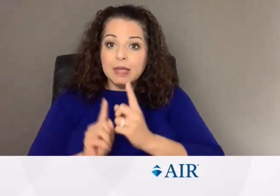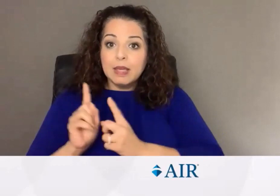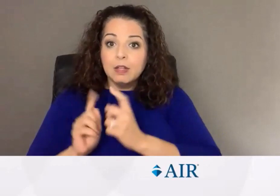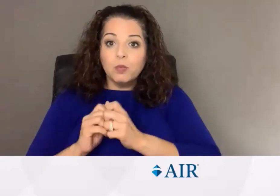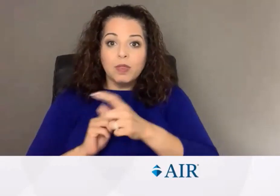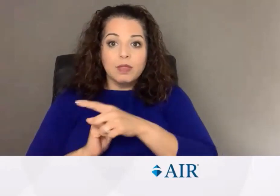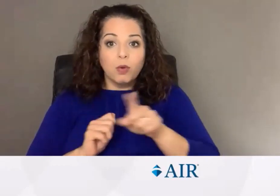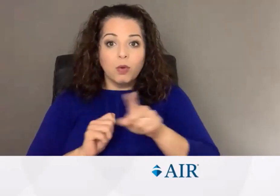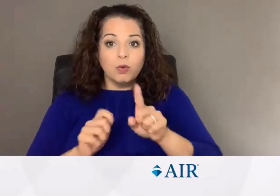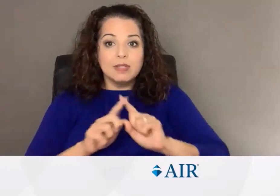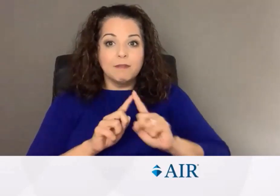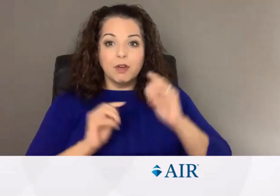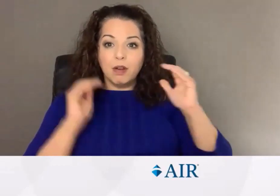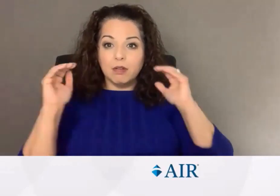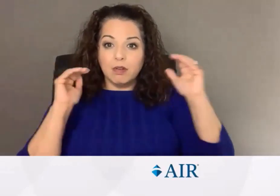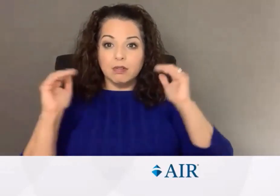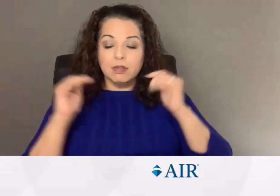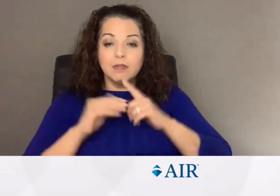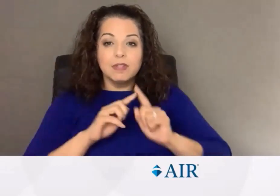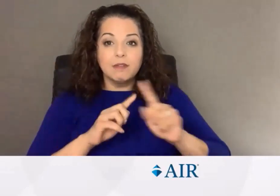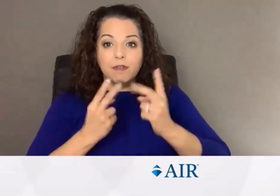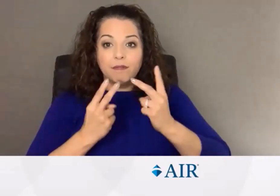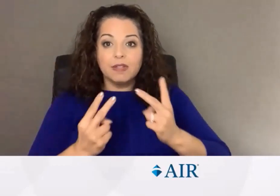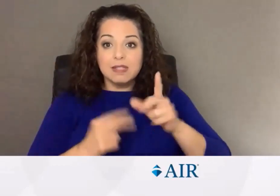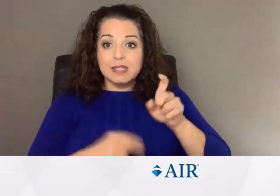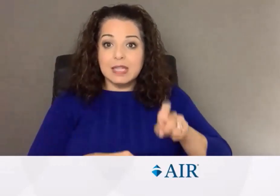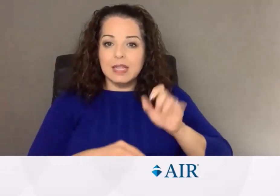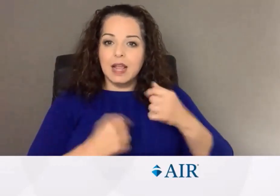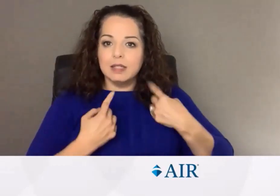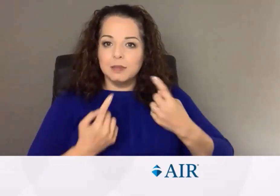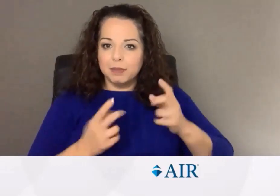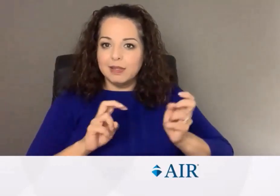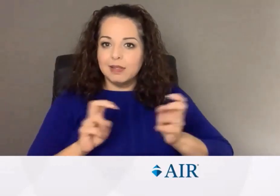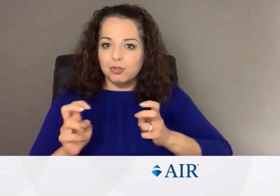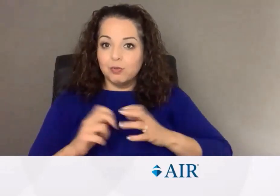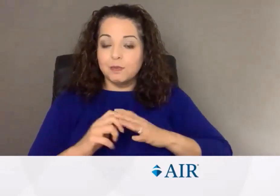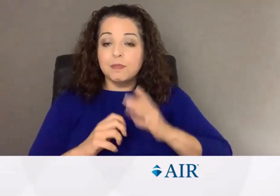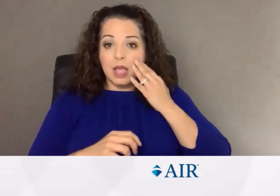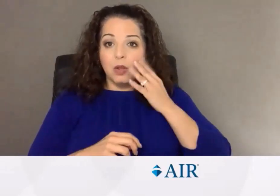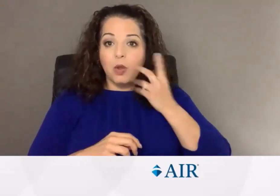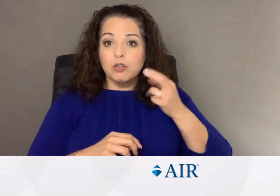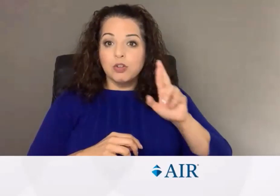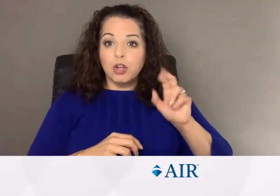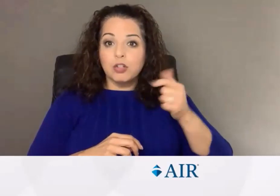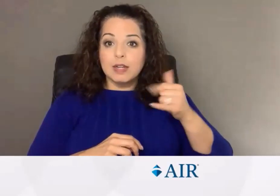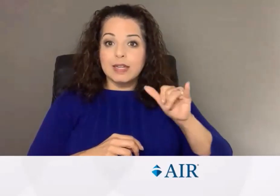that they need is an issue. I know that Dr. Gitlin is studying,